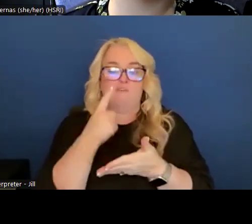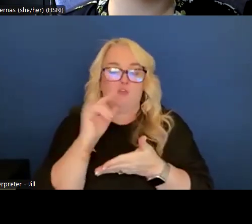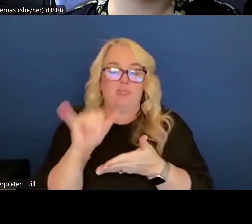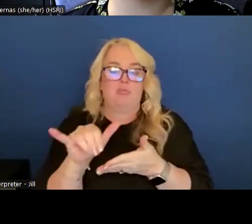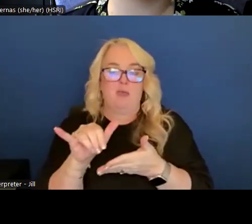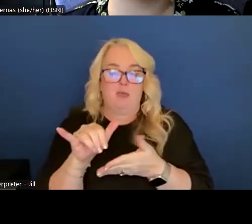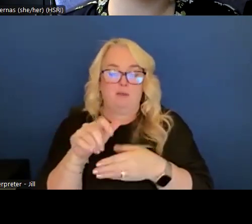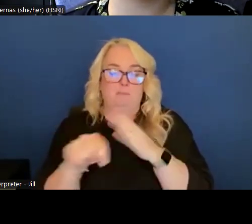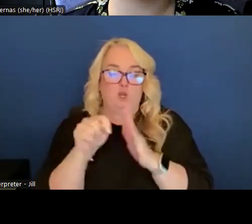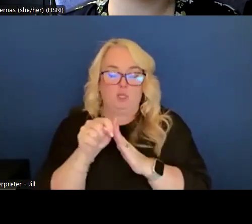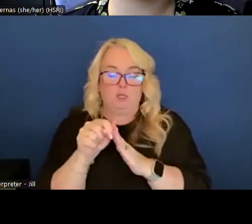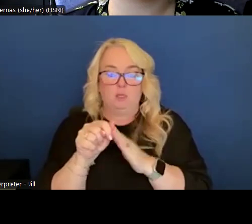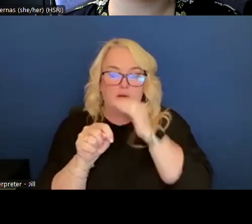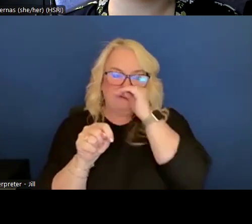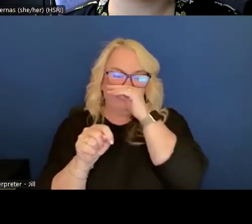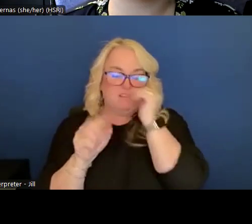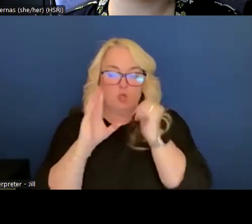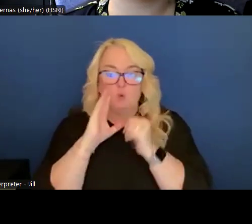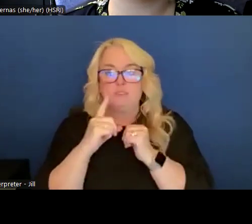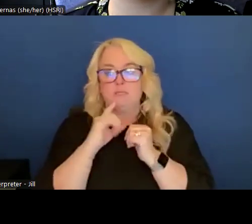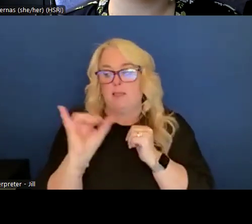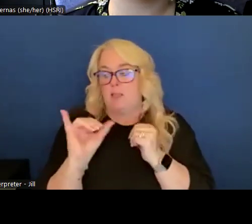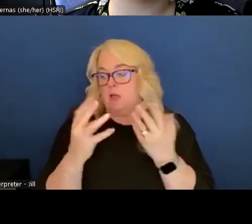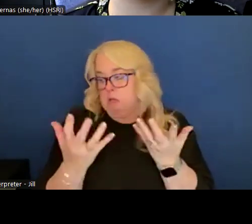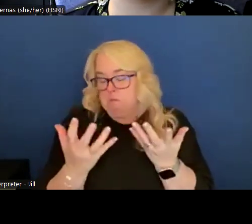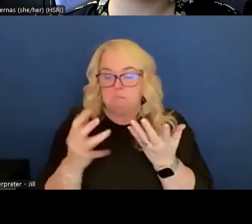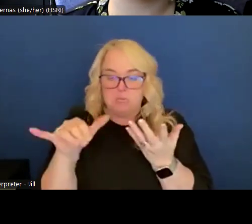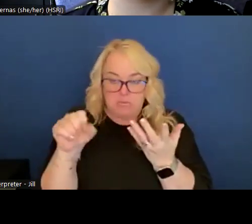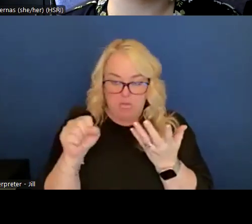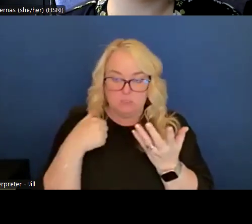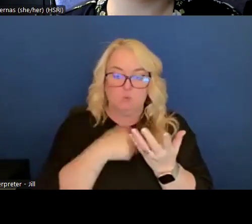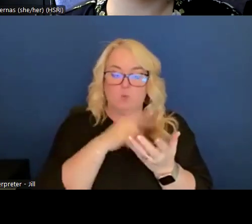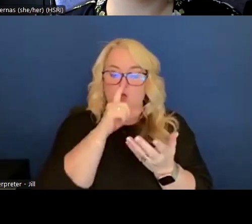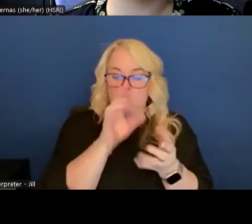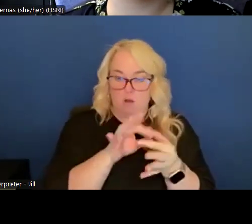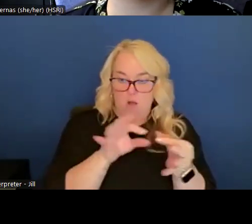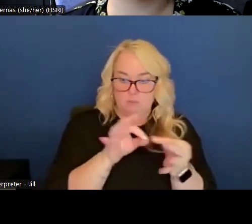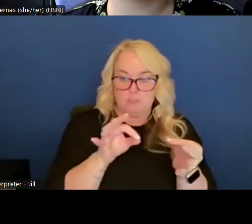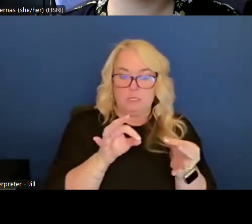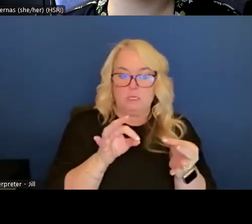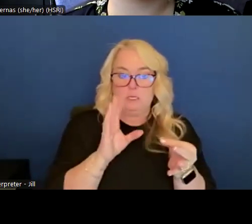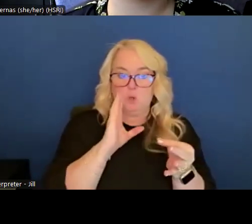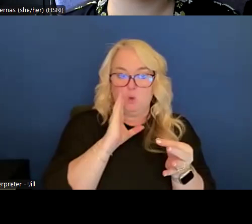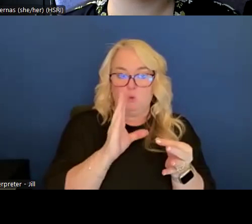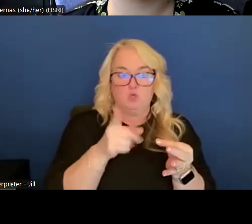might say, yes, we're commenting and here's what we think would be helpful. You don't have to stick to what they say, for